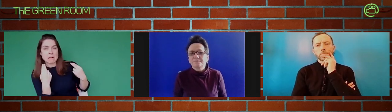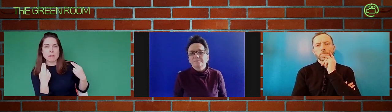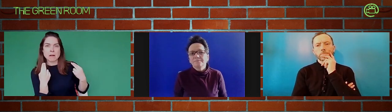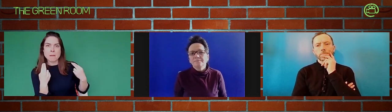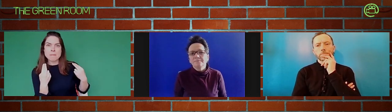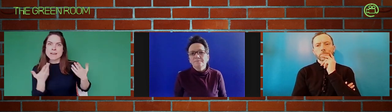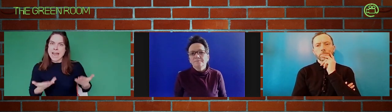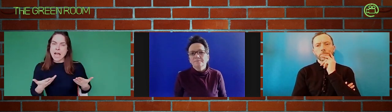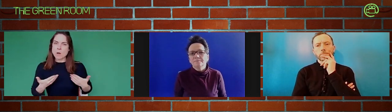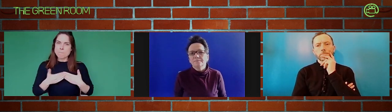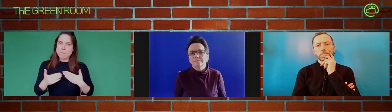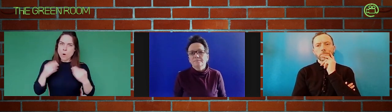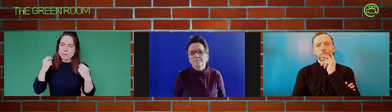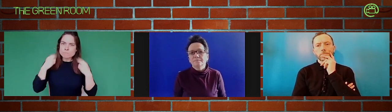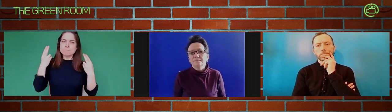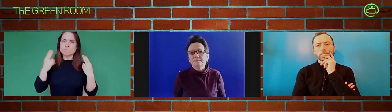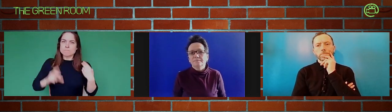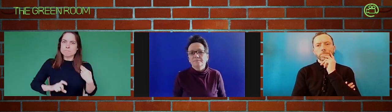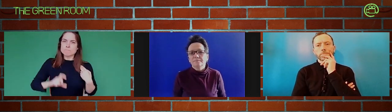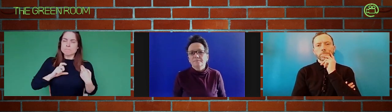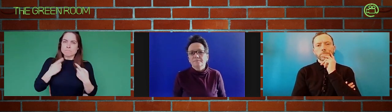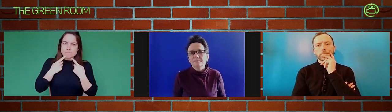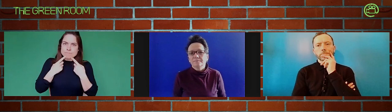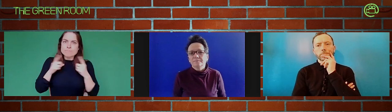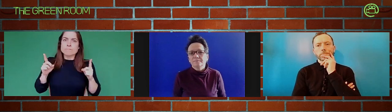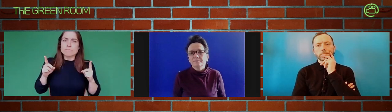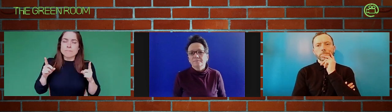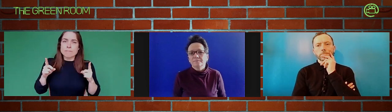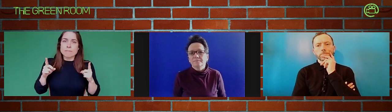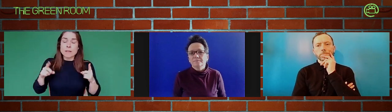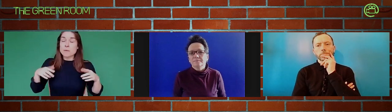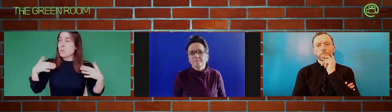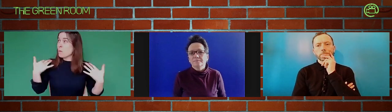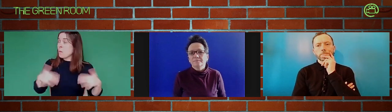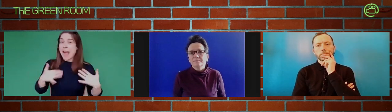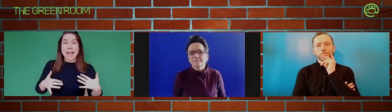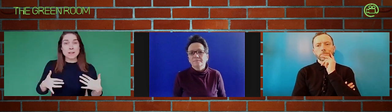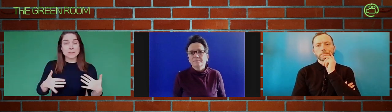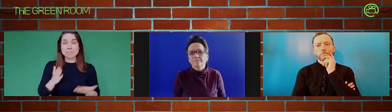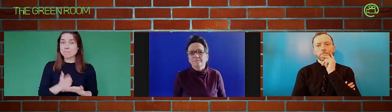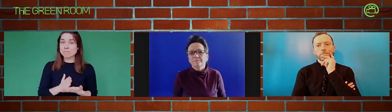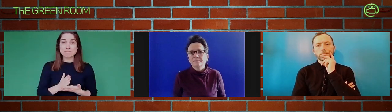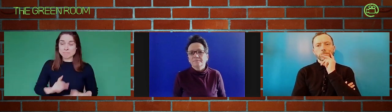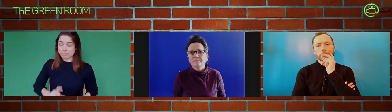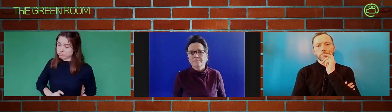confidence so much to find your people. Which I guess is what we both have done